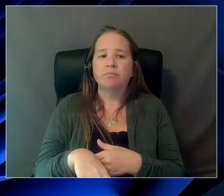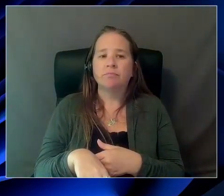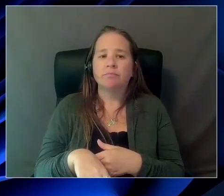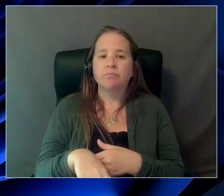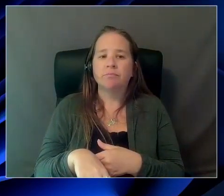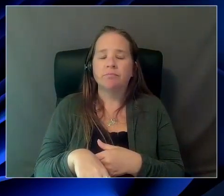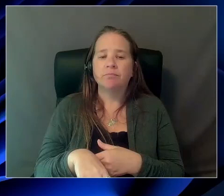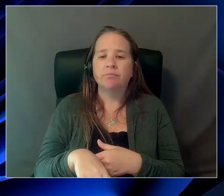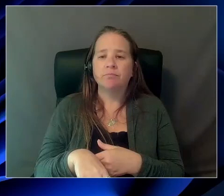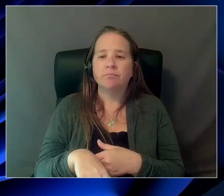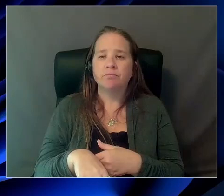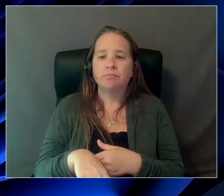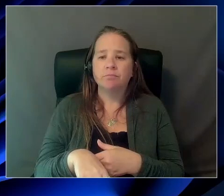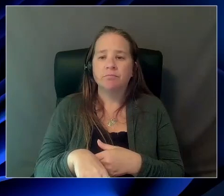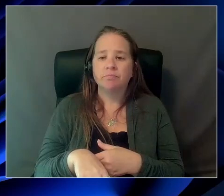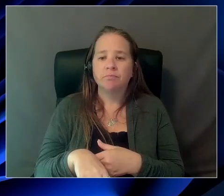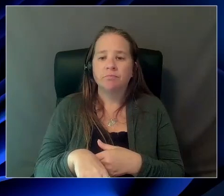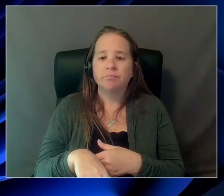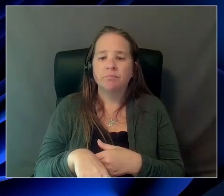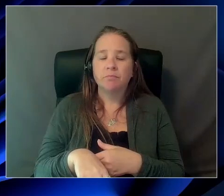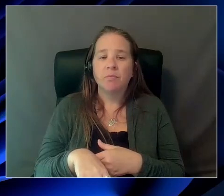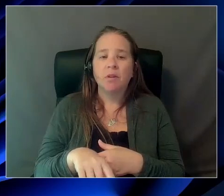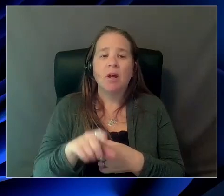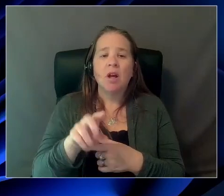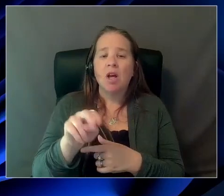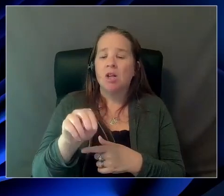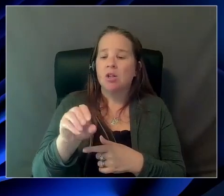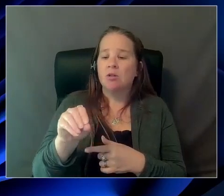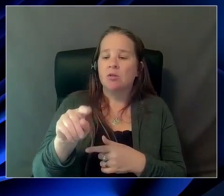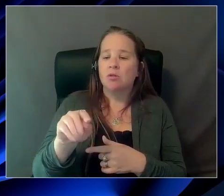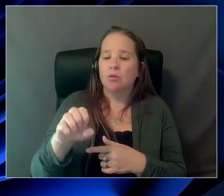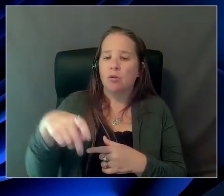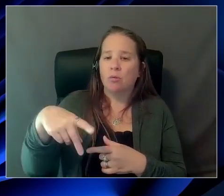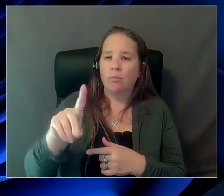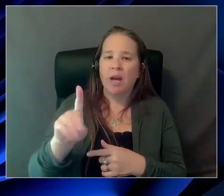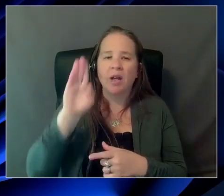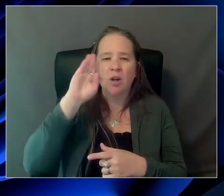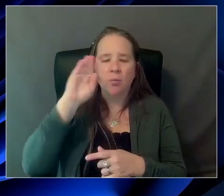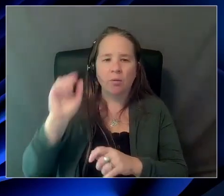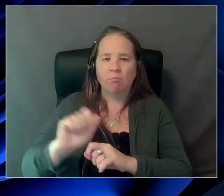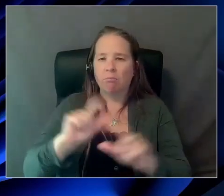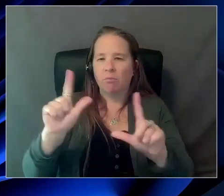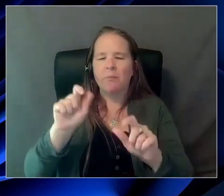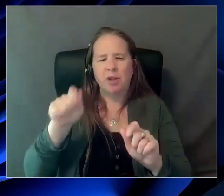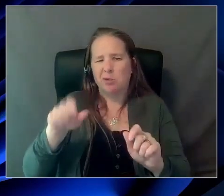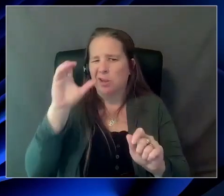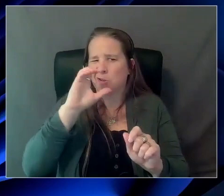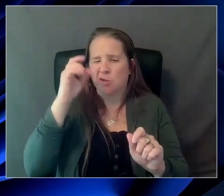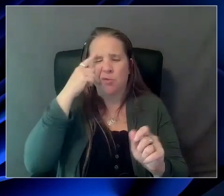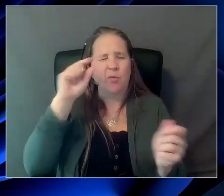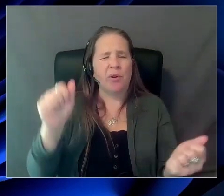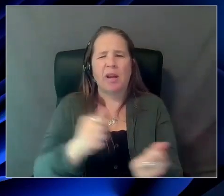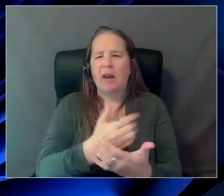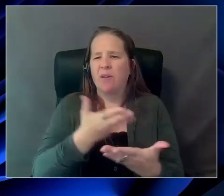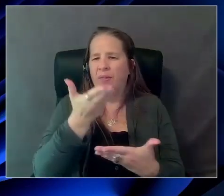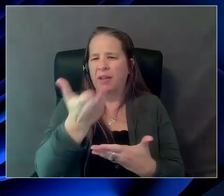preview one level one and. Notepad will come much, can search for anything here, but for now we're gonna look